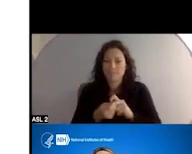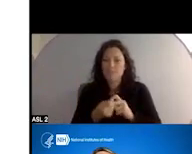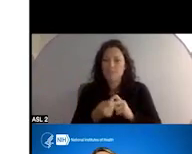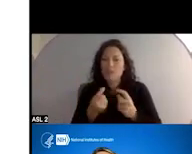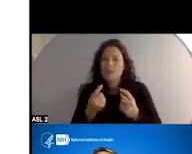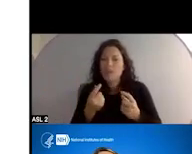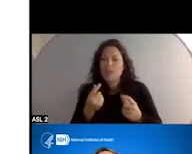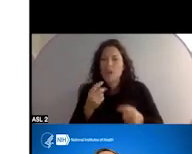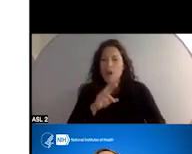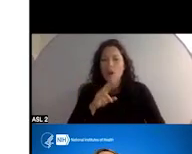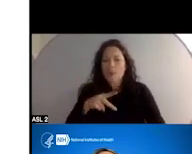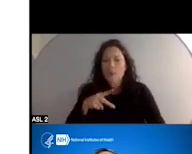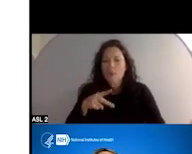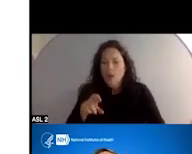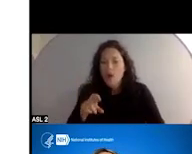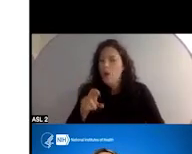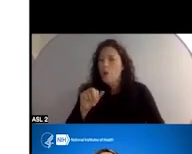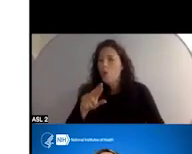or otherwise if they need to update their plan?